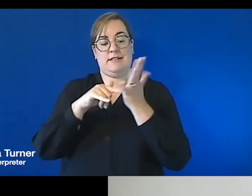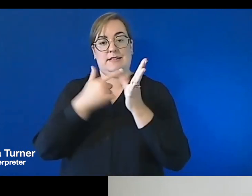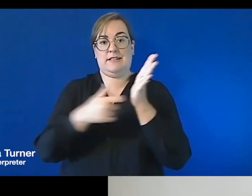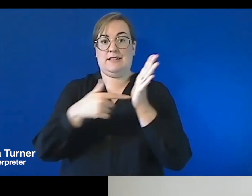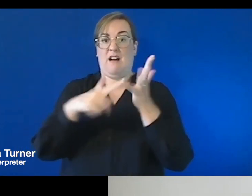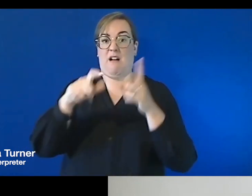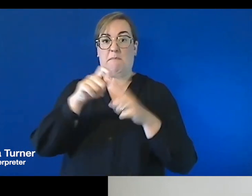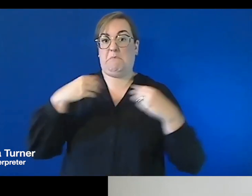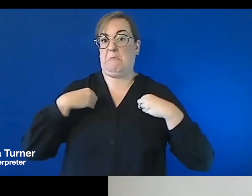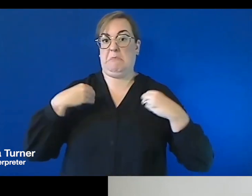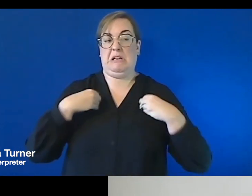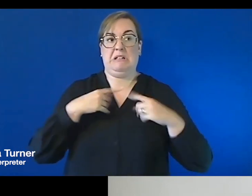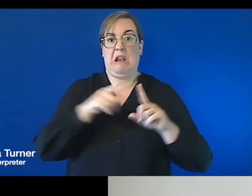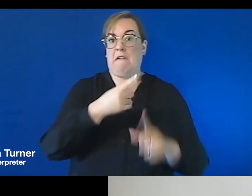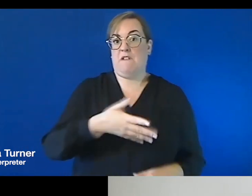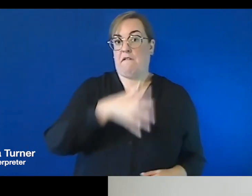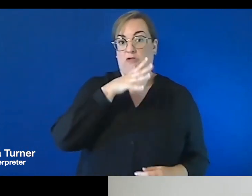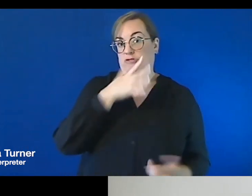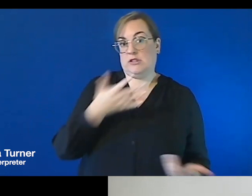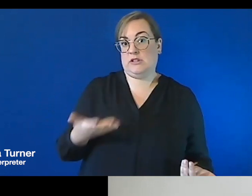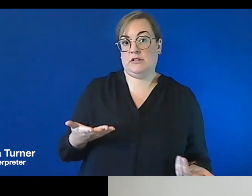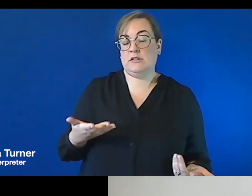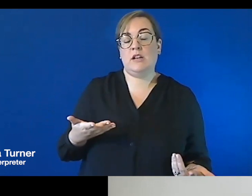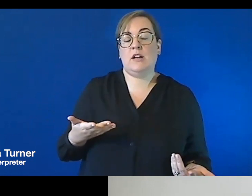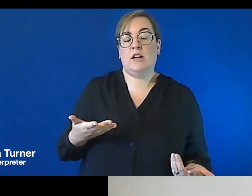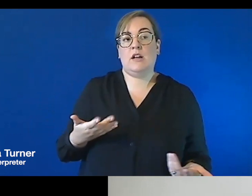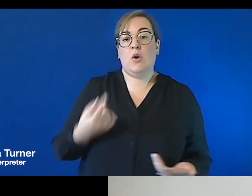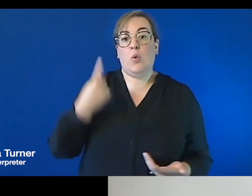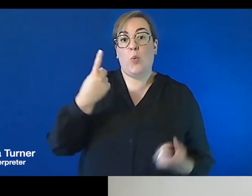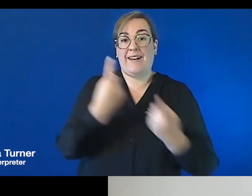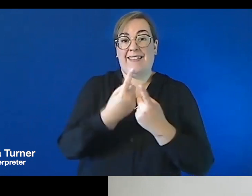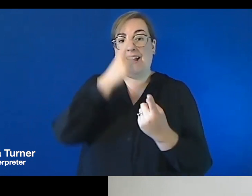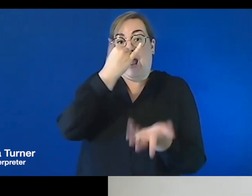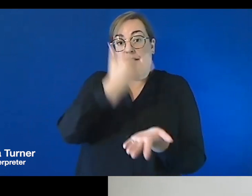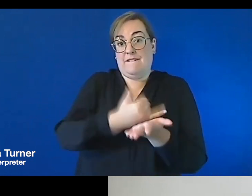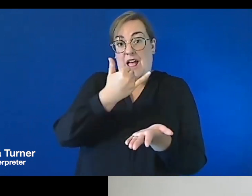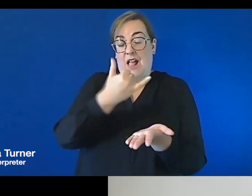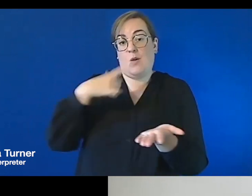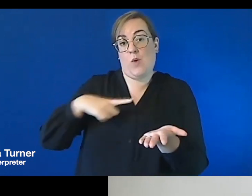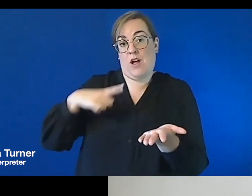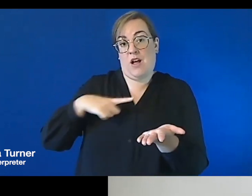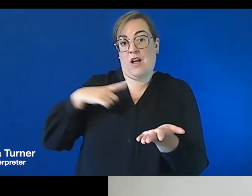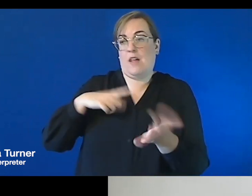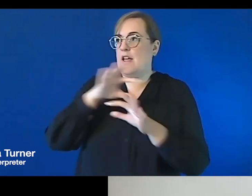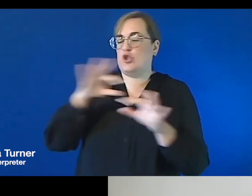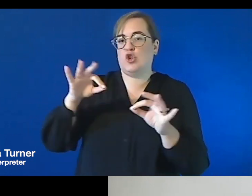one of the key issues or reasons why they fail is the lack of a correct user research and I